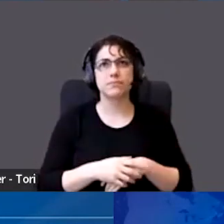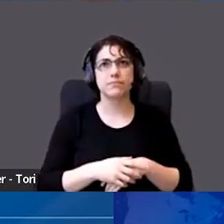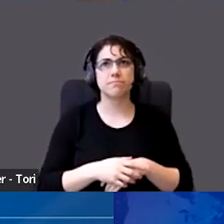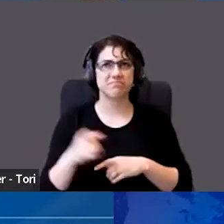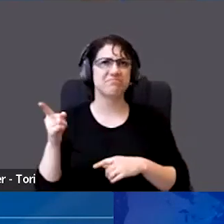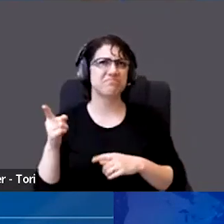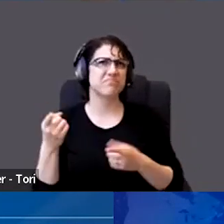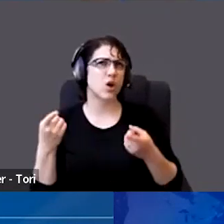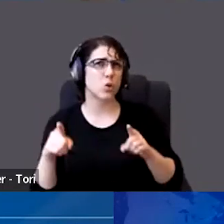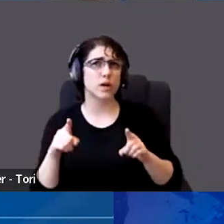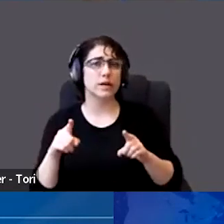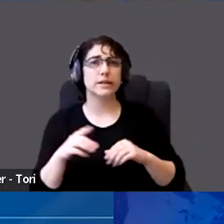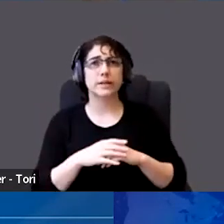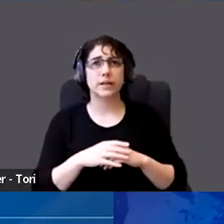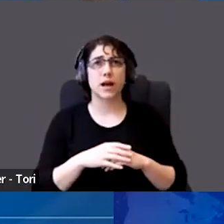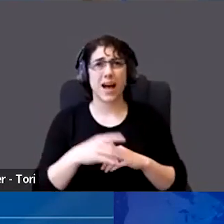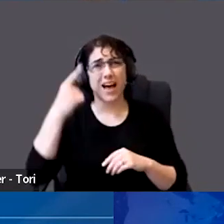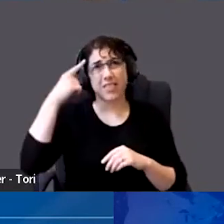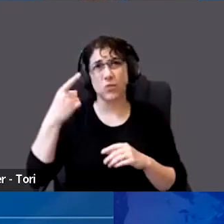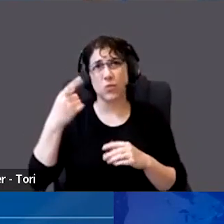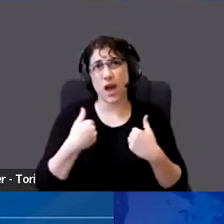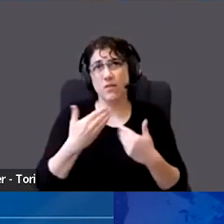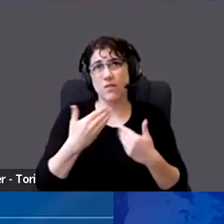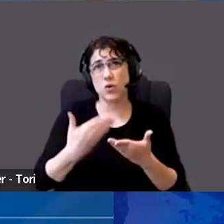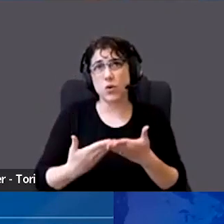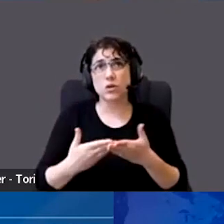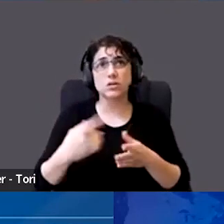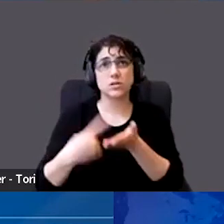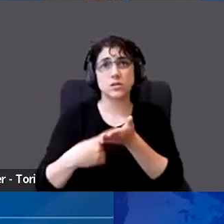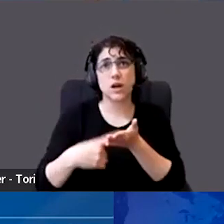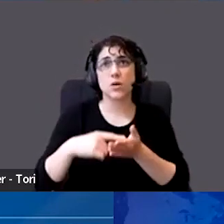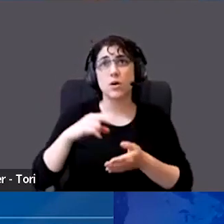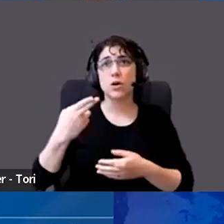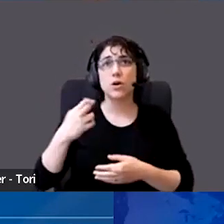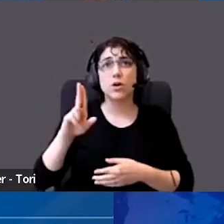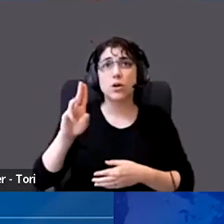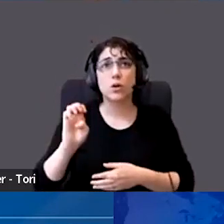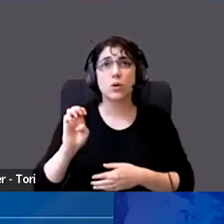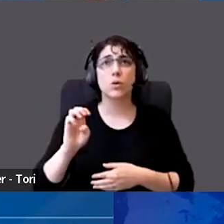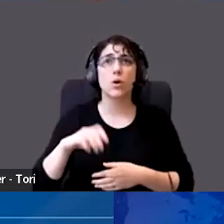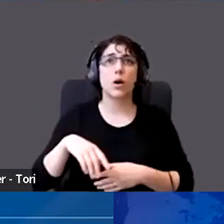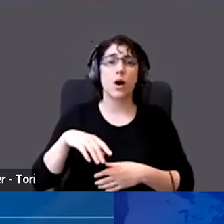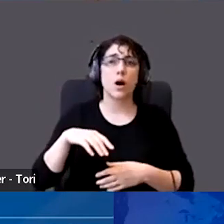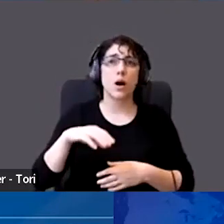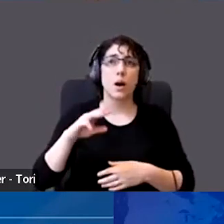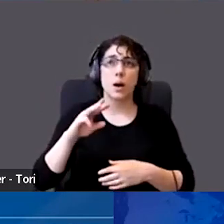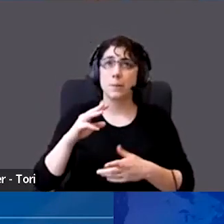And I think we had good discussion with the HEW members about the terms of reference and sort of unpacking